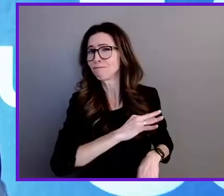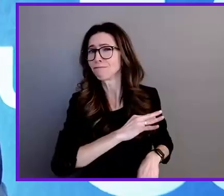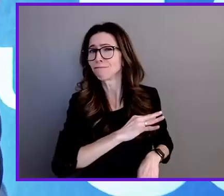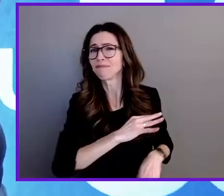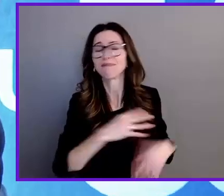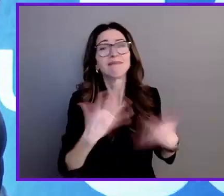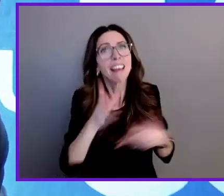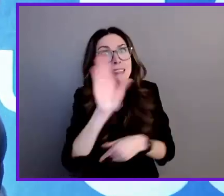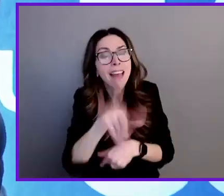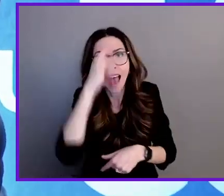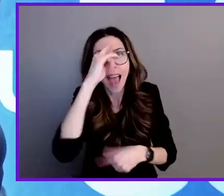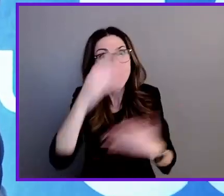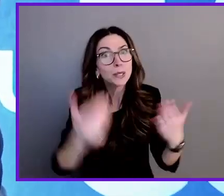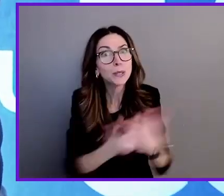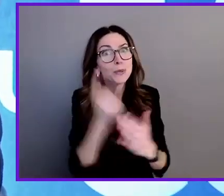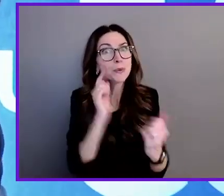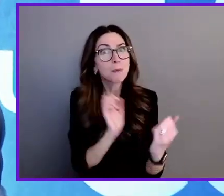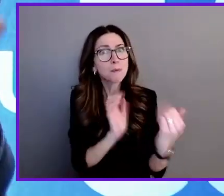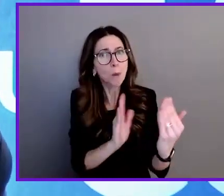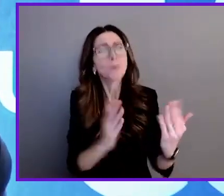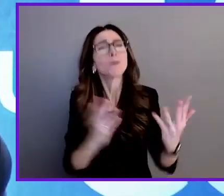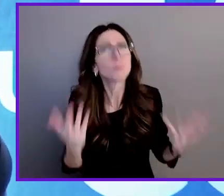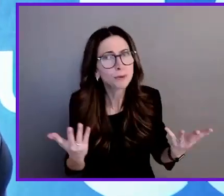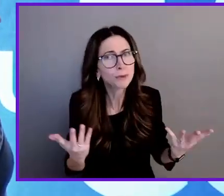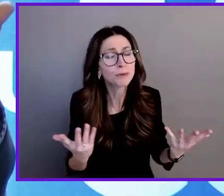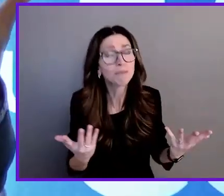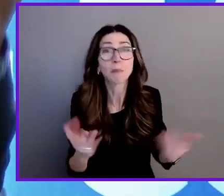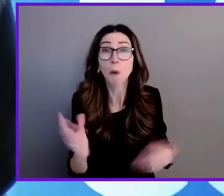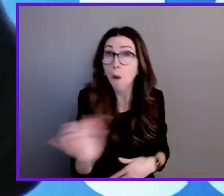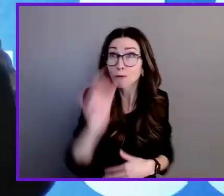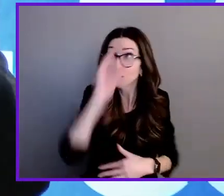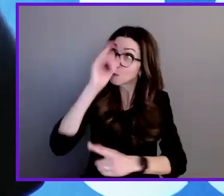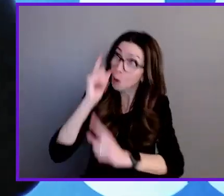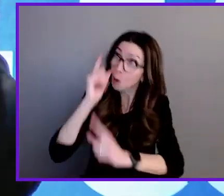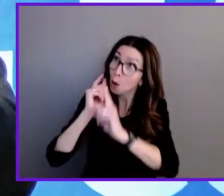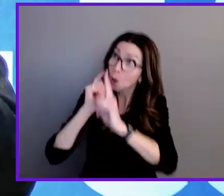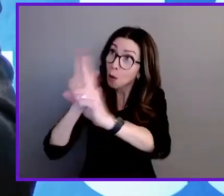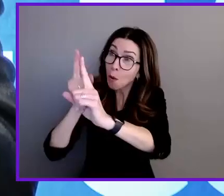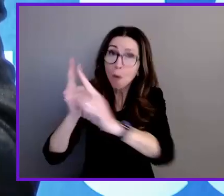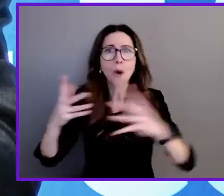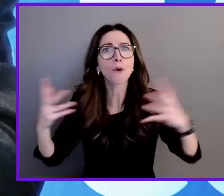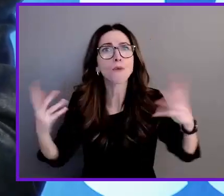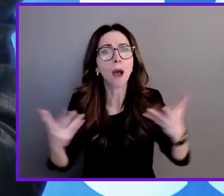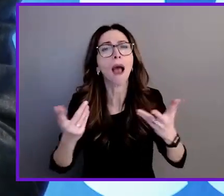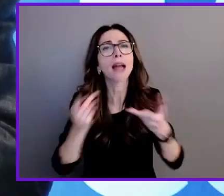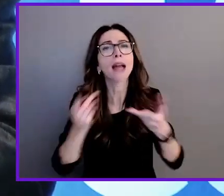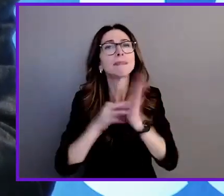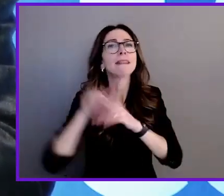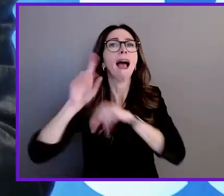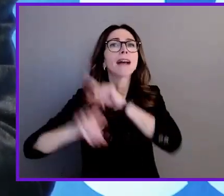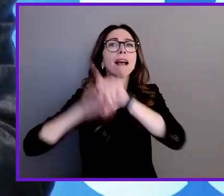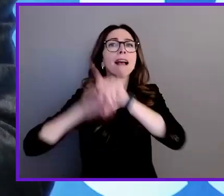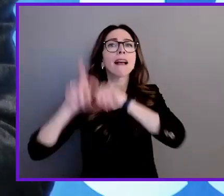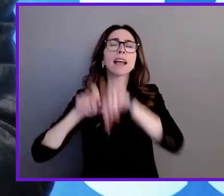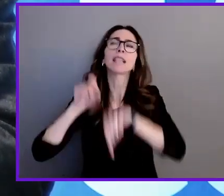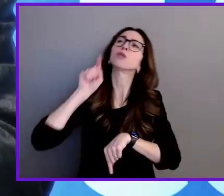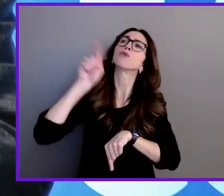they’re really meant to meet the needs of those community where they are instead of always asking people to come here.